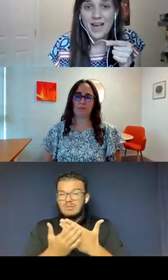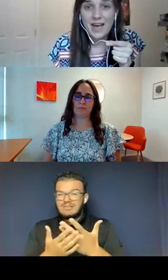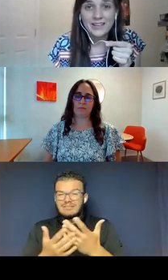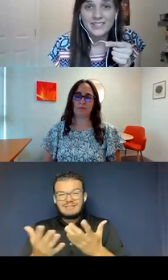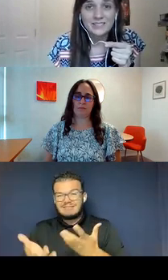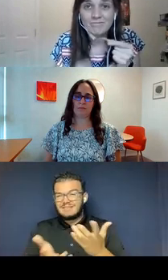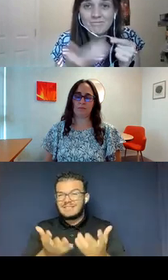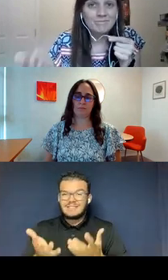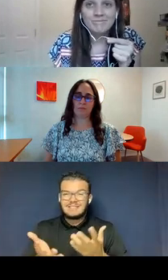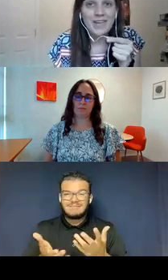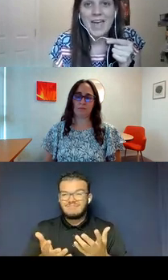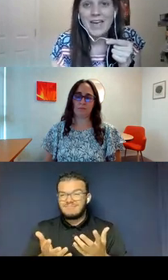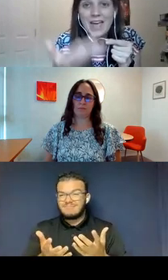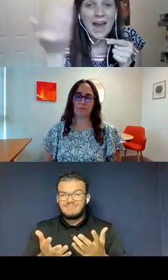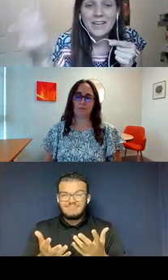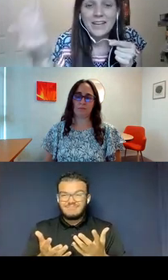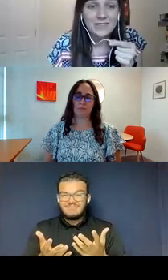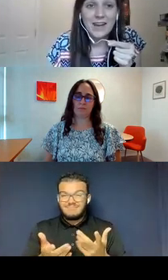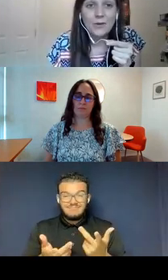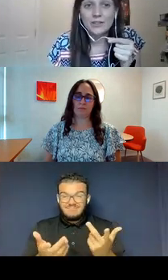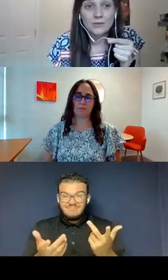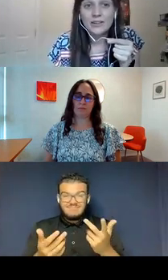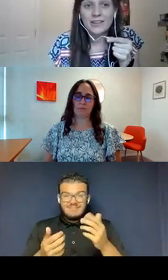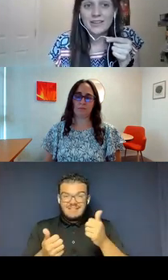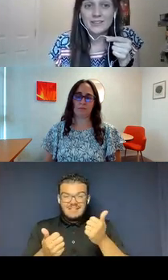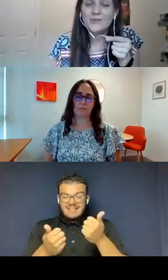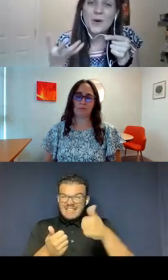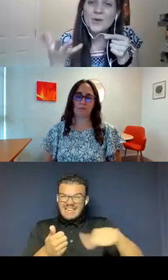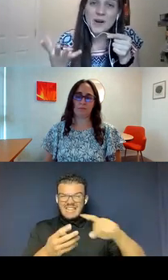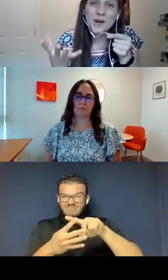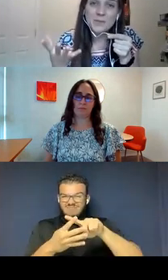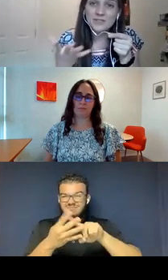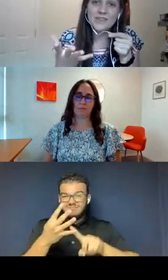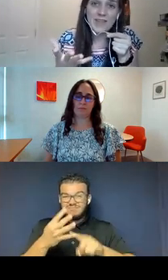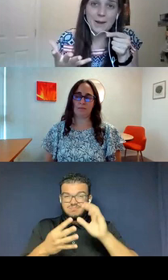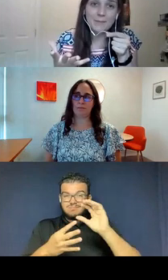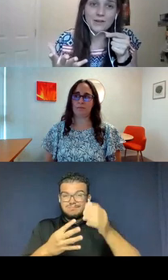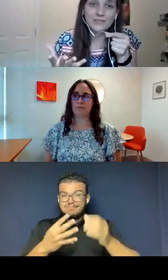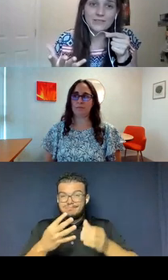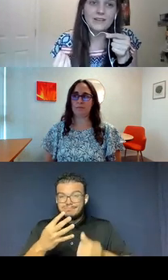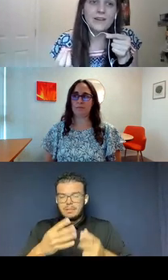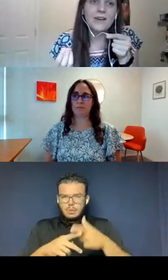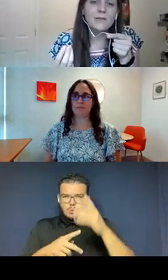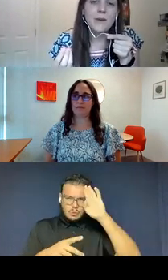as any of these categories really because you know you want to be serving that person.